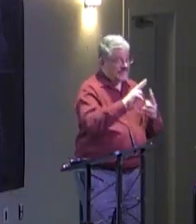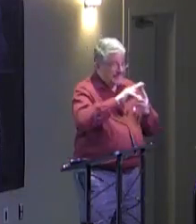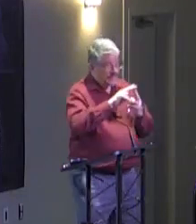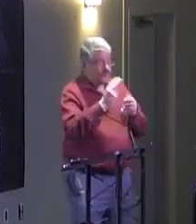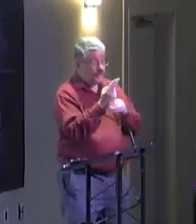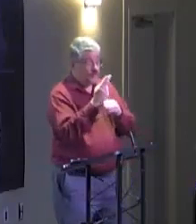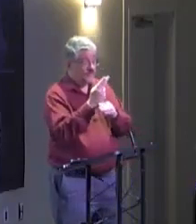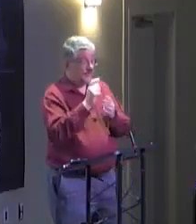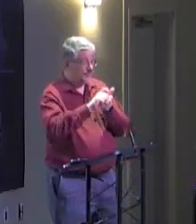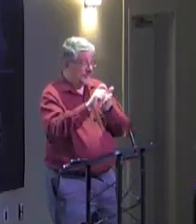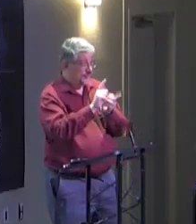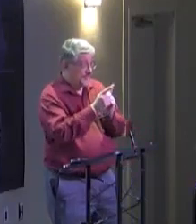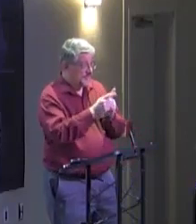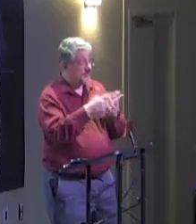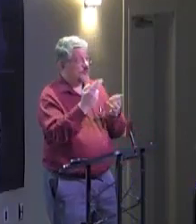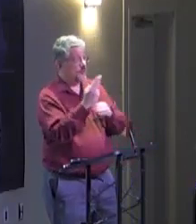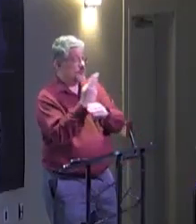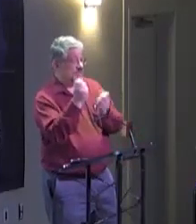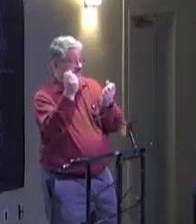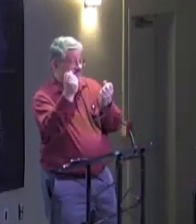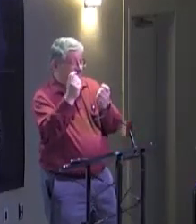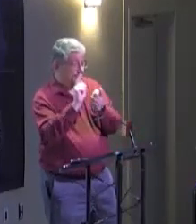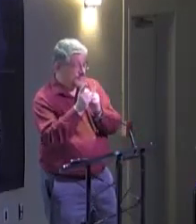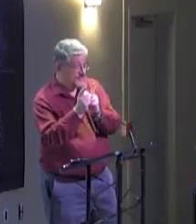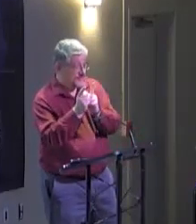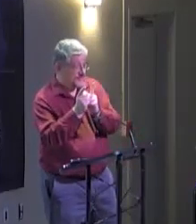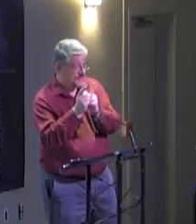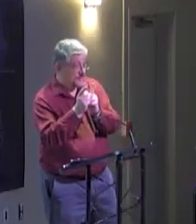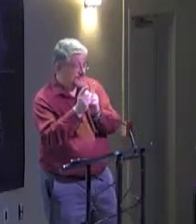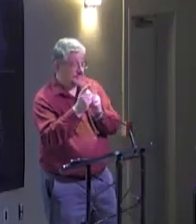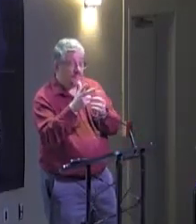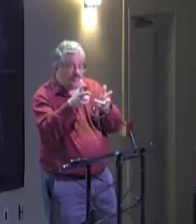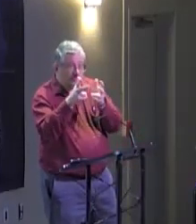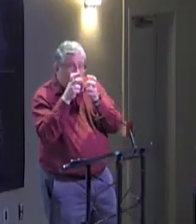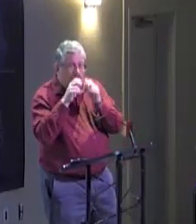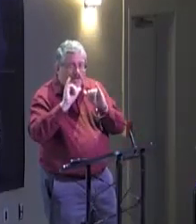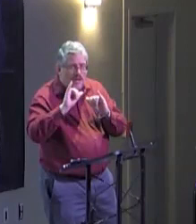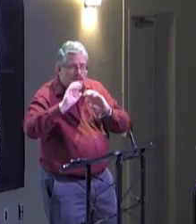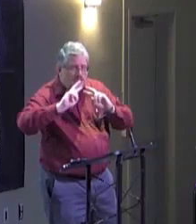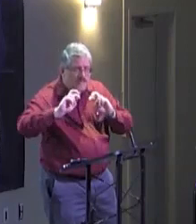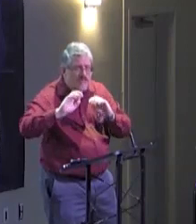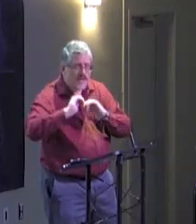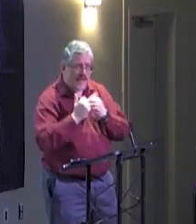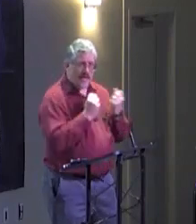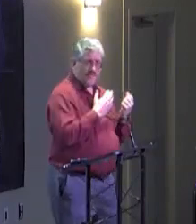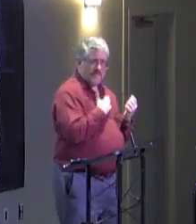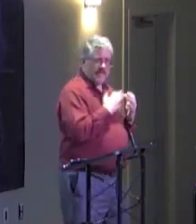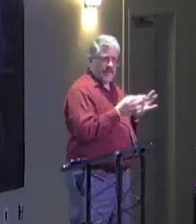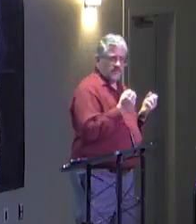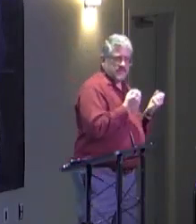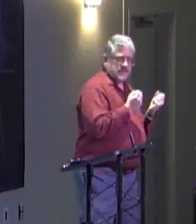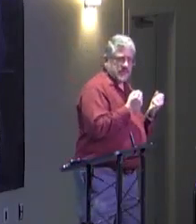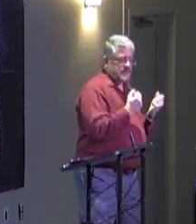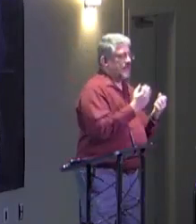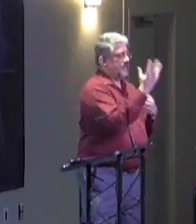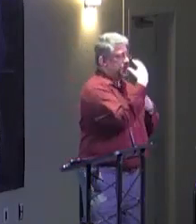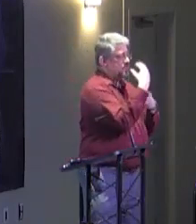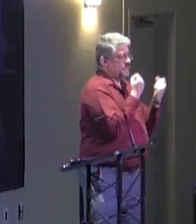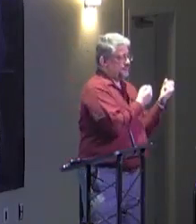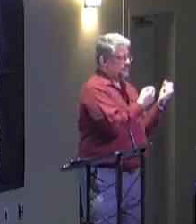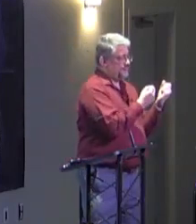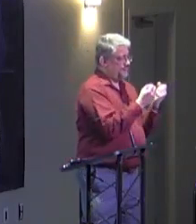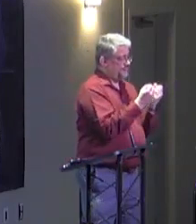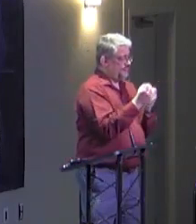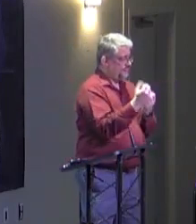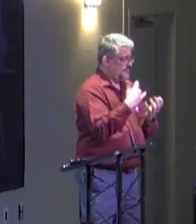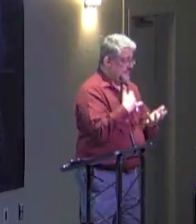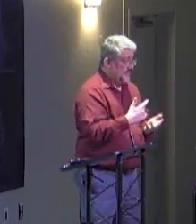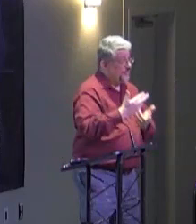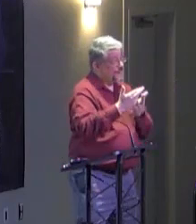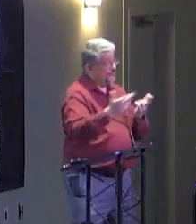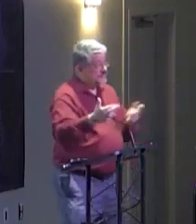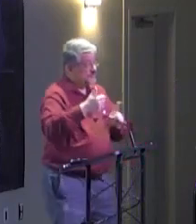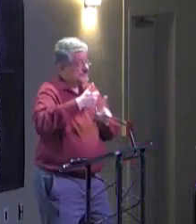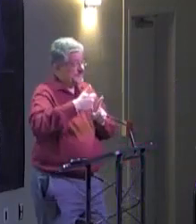We used natural drafting processes to develop resources. So that translation teams can see the signs and think about how could I apply this in my sign language, which is different.